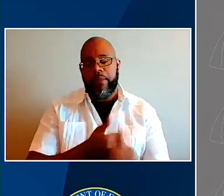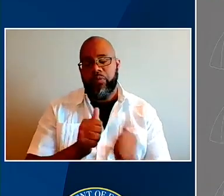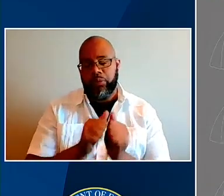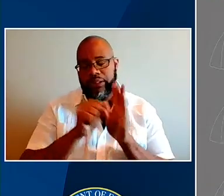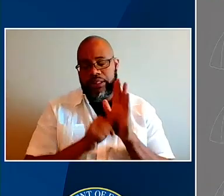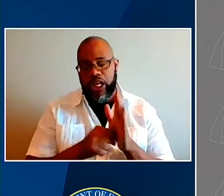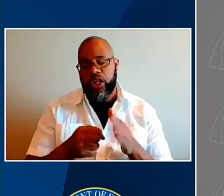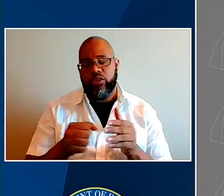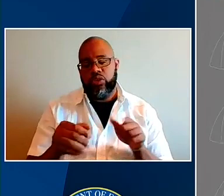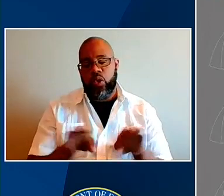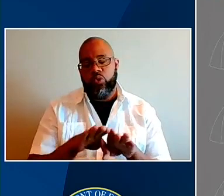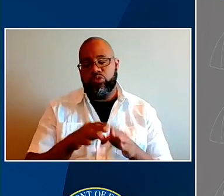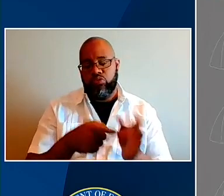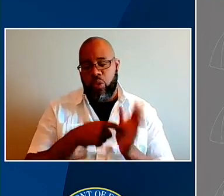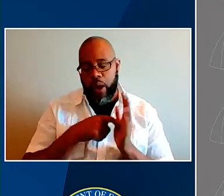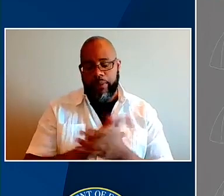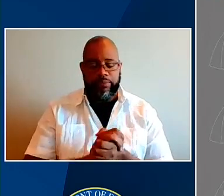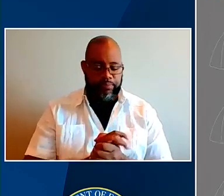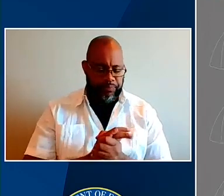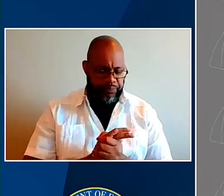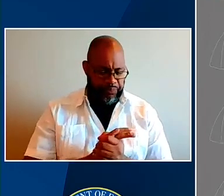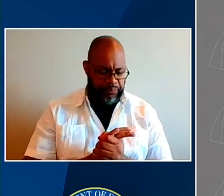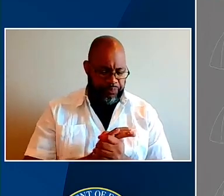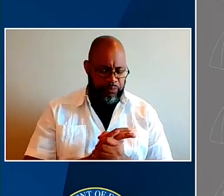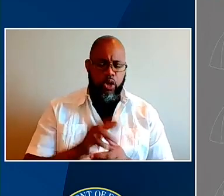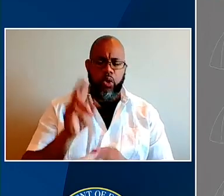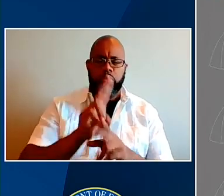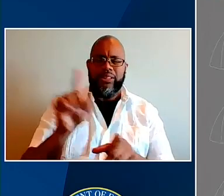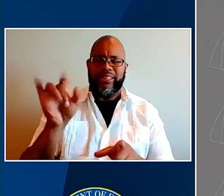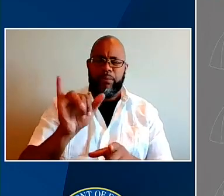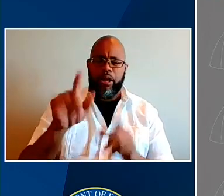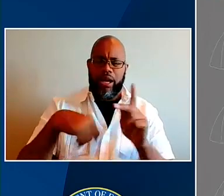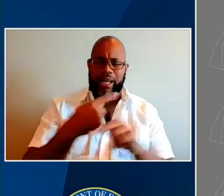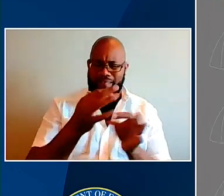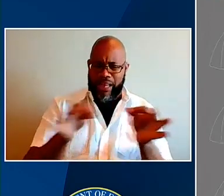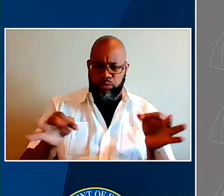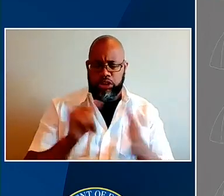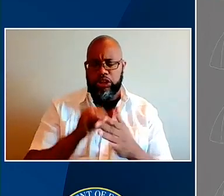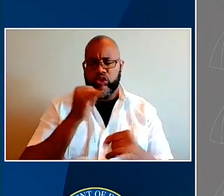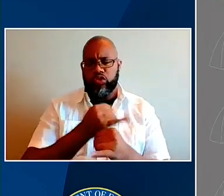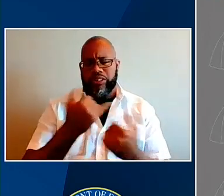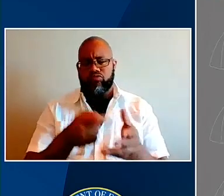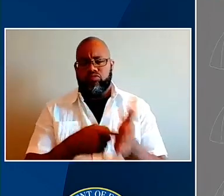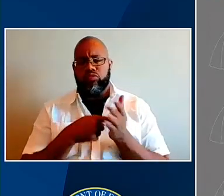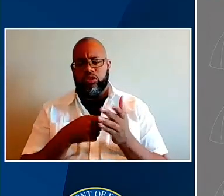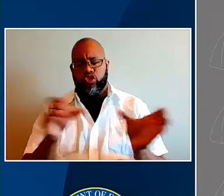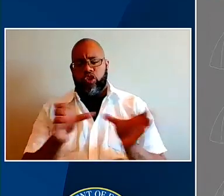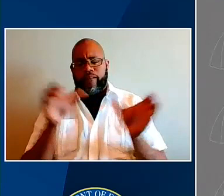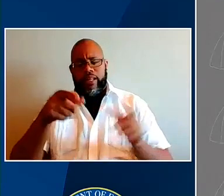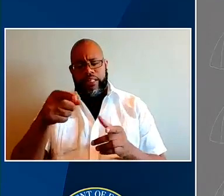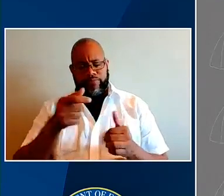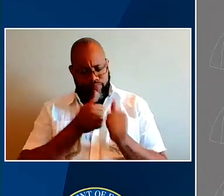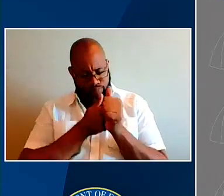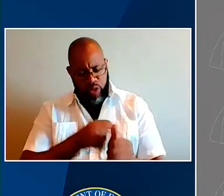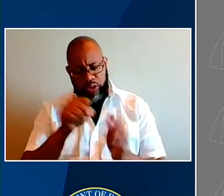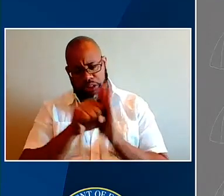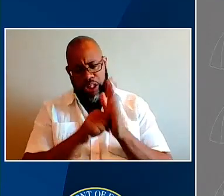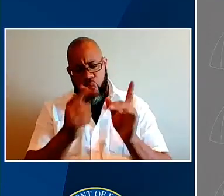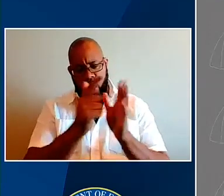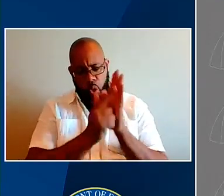requirements. It used a similar type of framing, where institutions are now required to certify that they comply with state laws regarding closures.